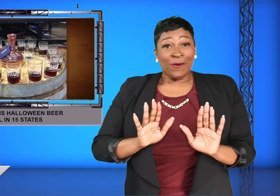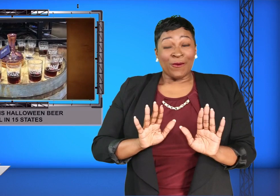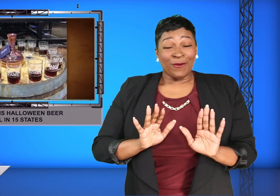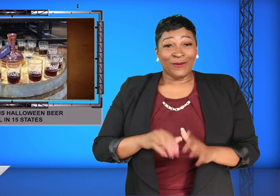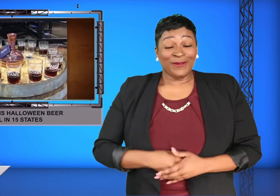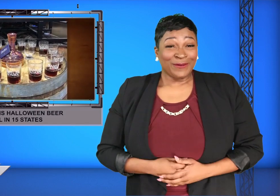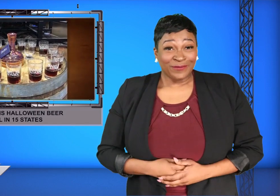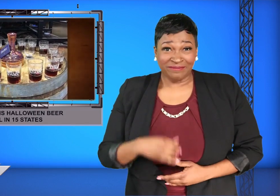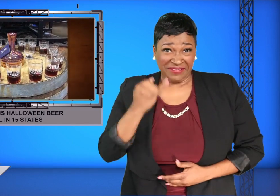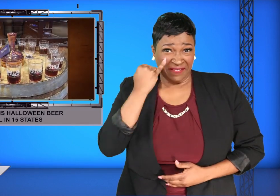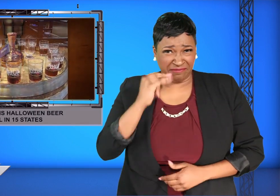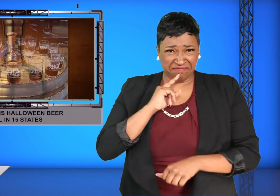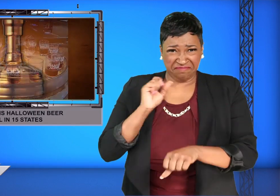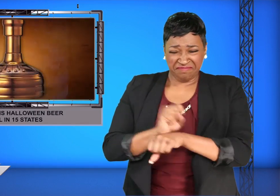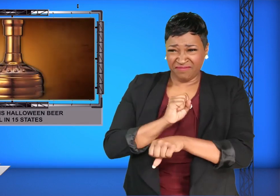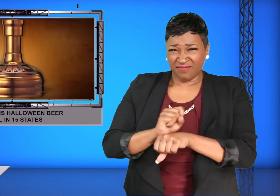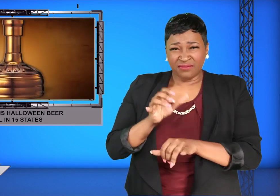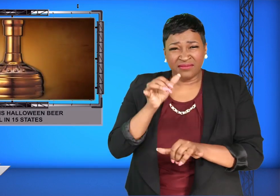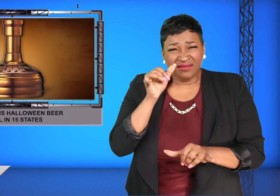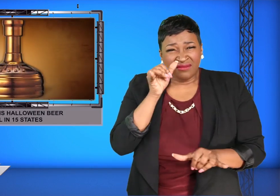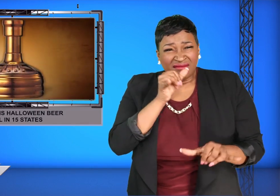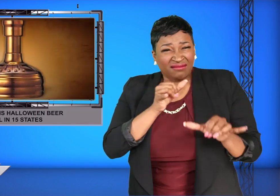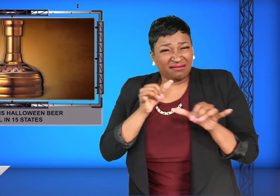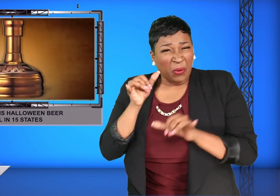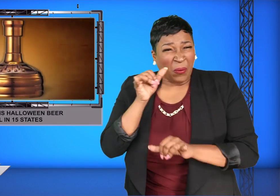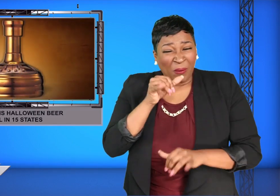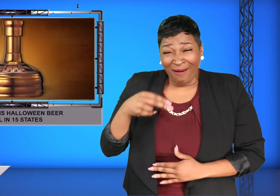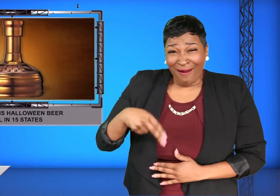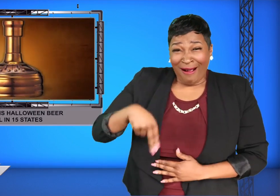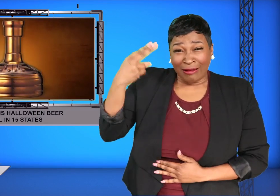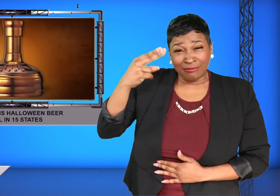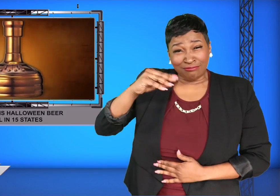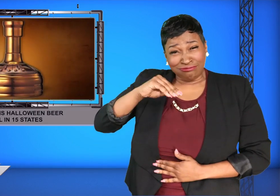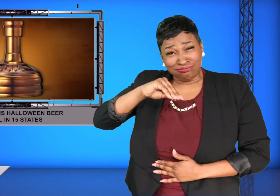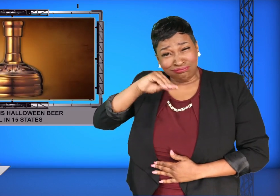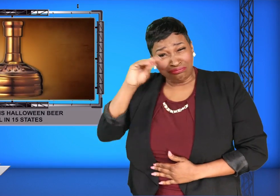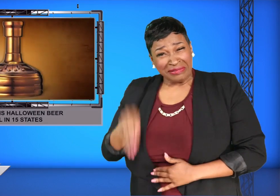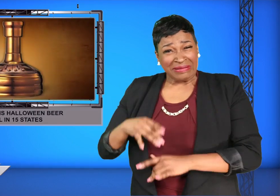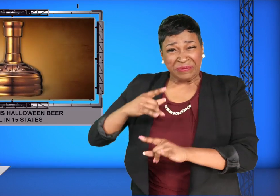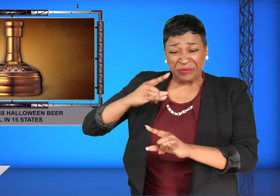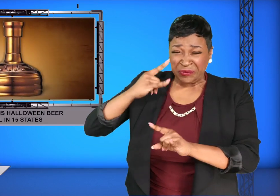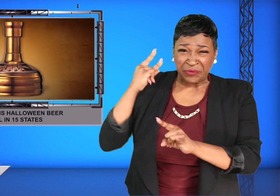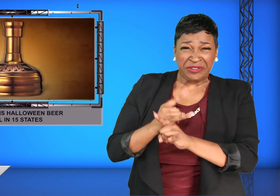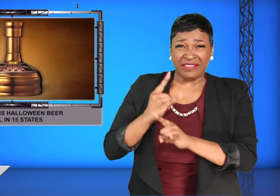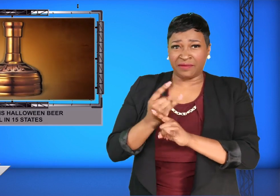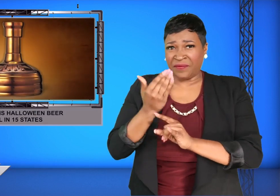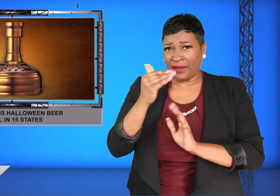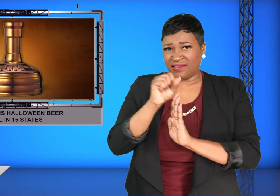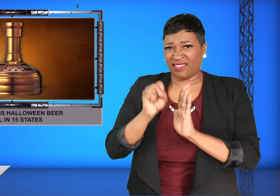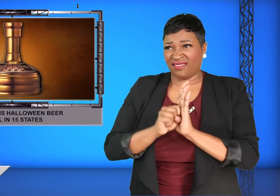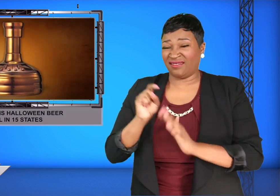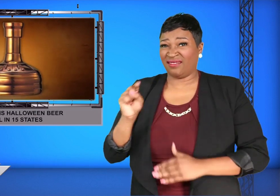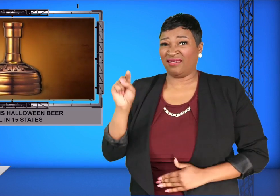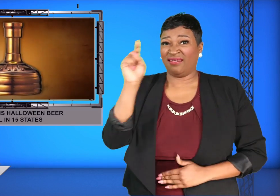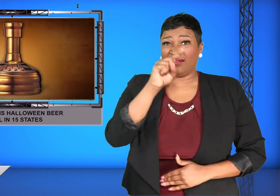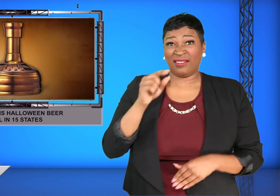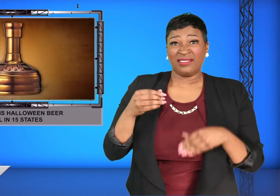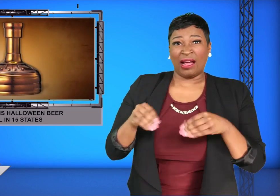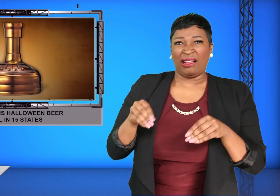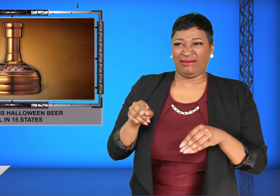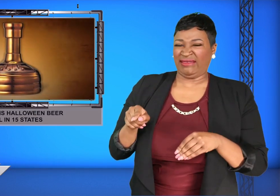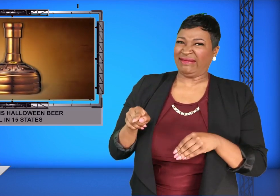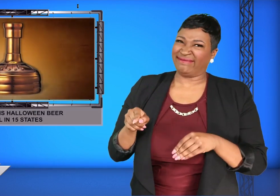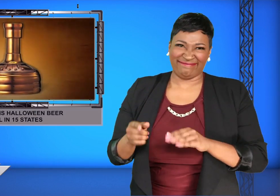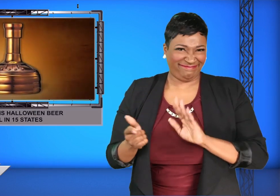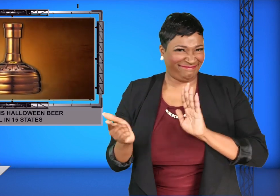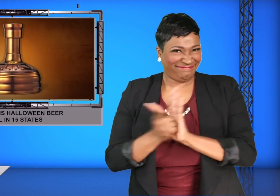In fact it's frighteningly high alcohol content makes it illegal in fifteen states.